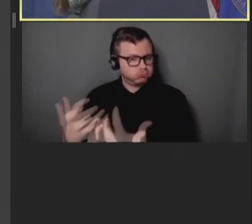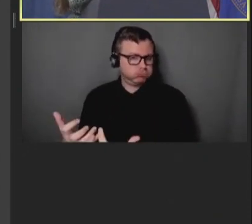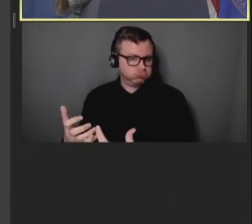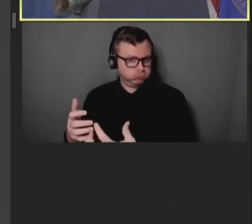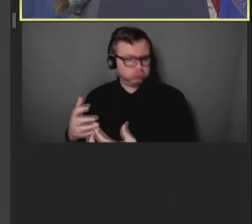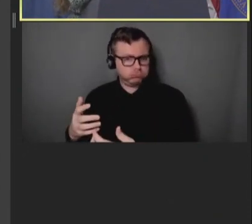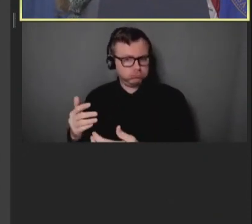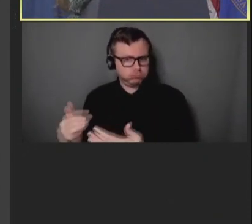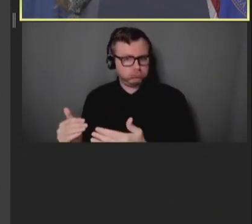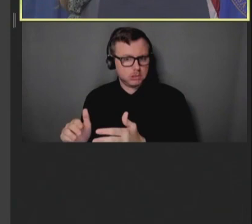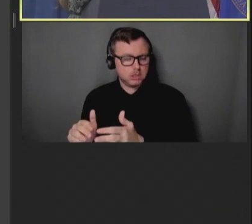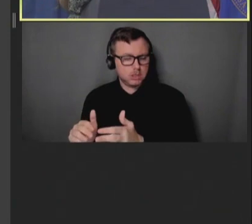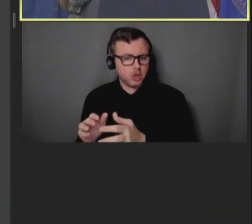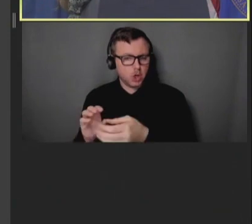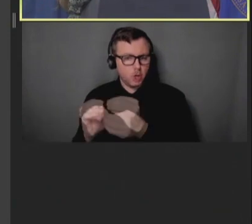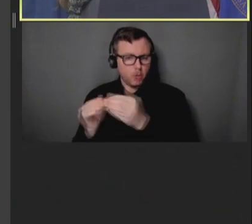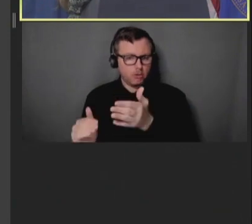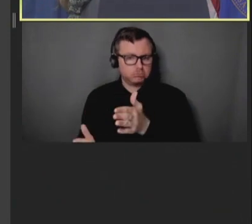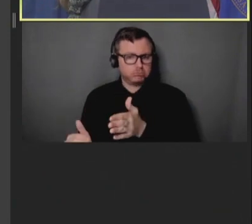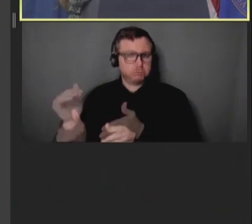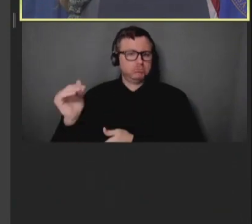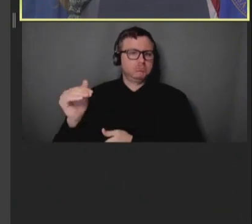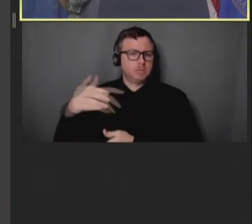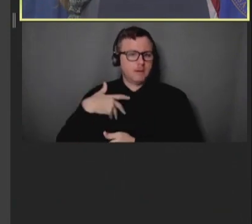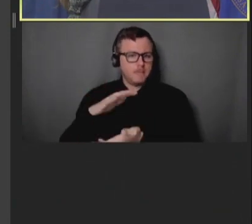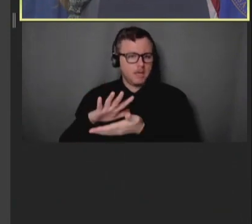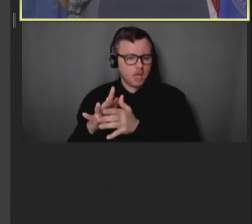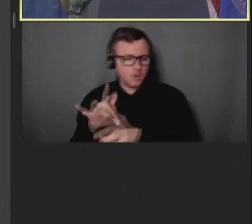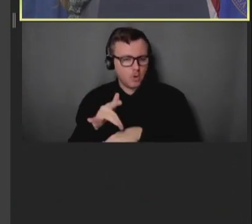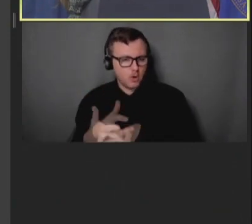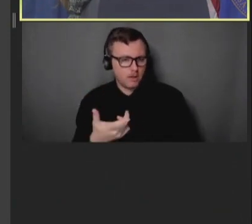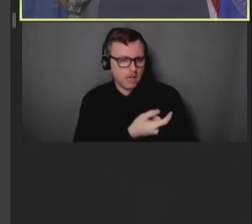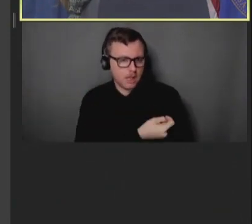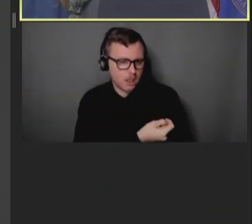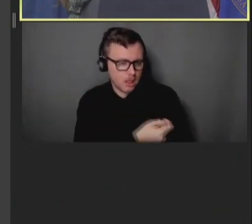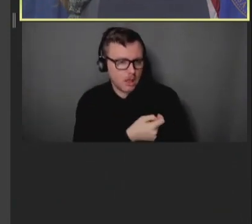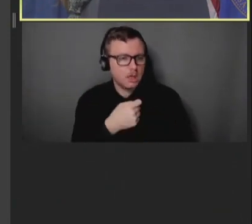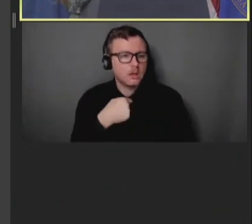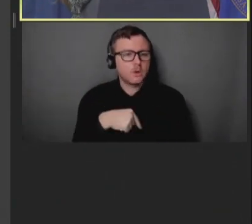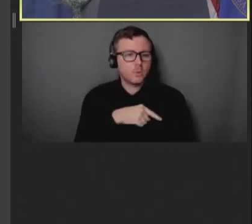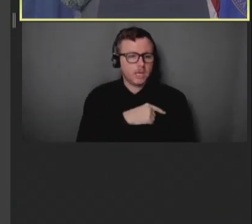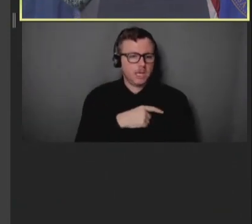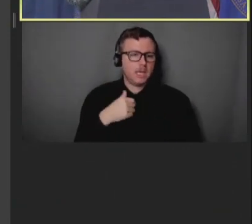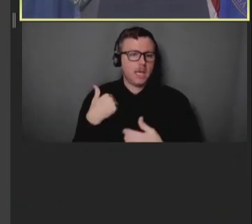became vaccinated. Early in one of our clinics, we were told to run what they called a wet run,